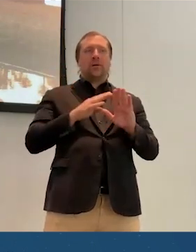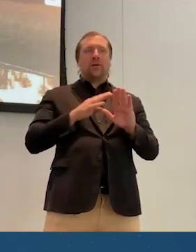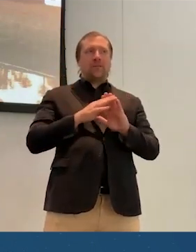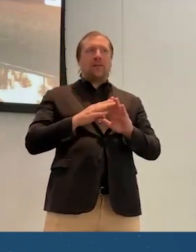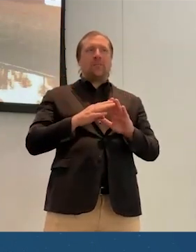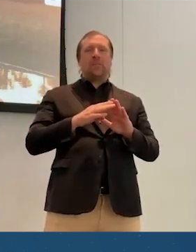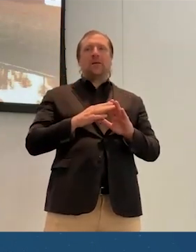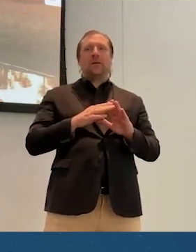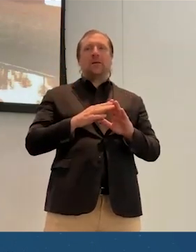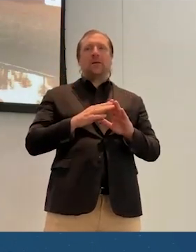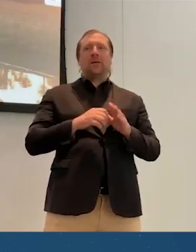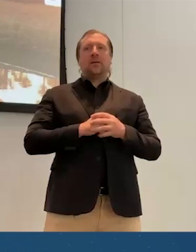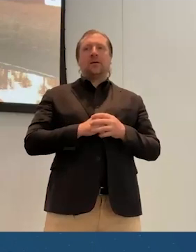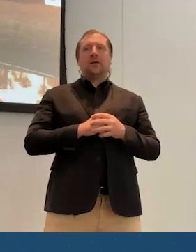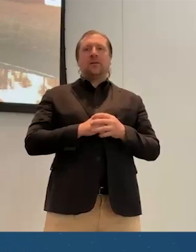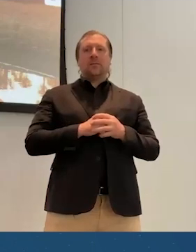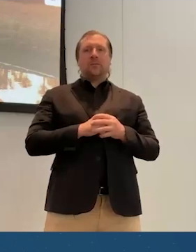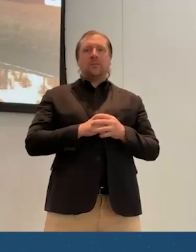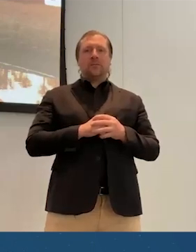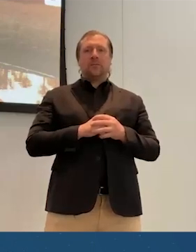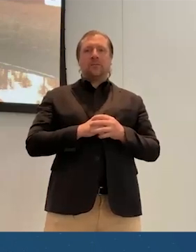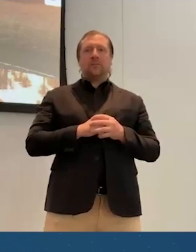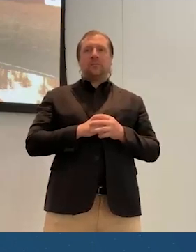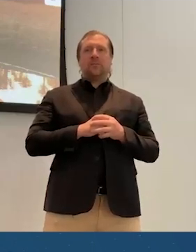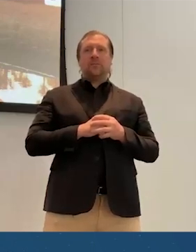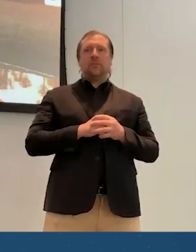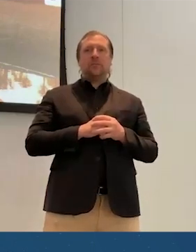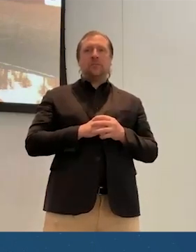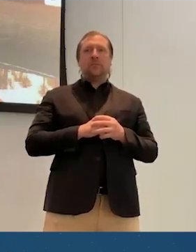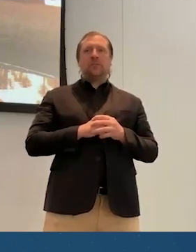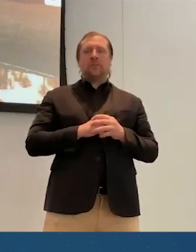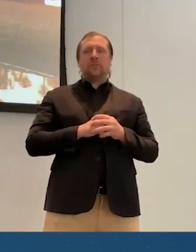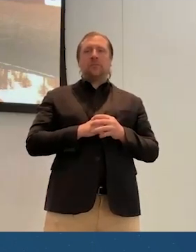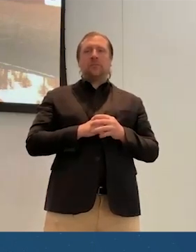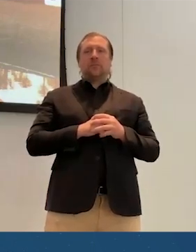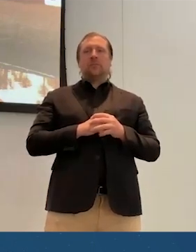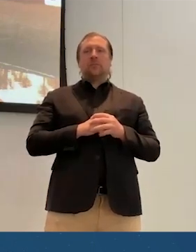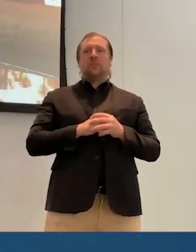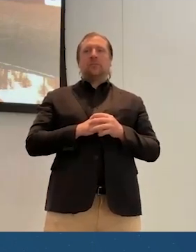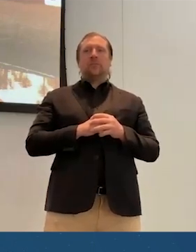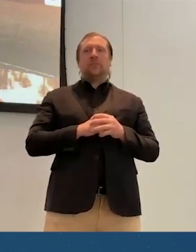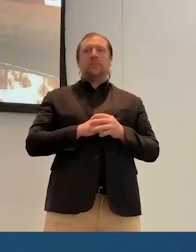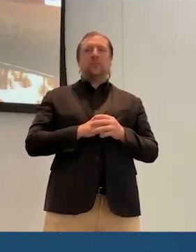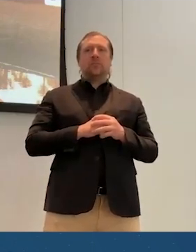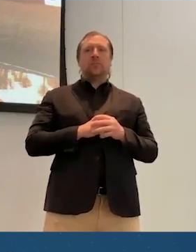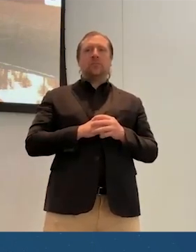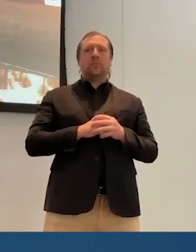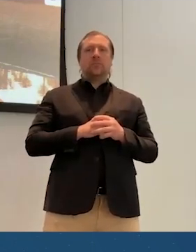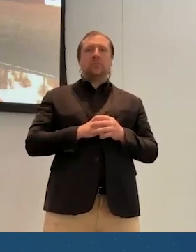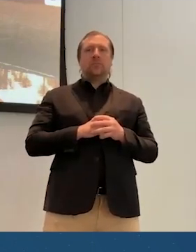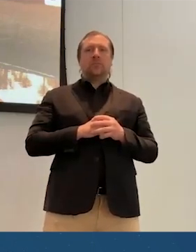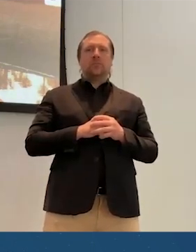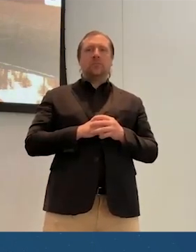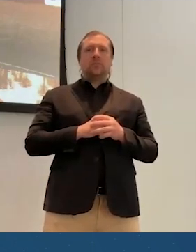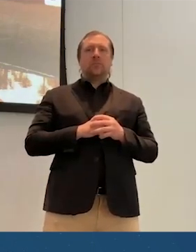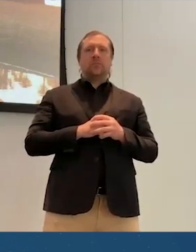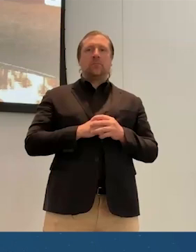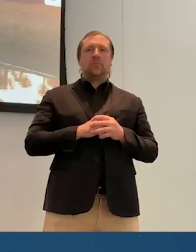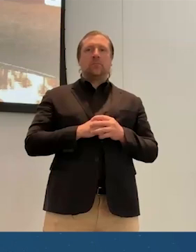mechanism, which-- this challenge that we had addressed in later sessions